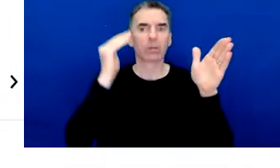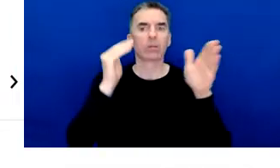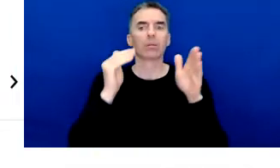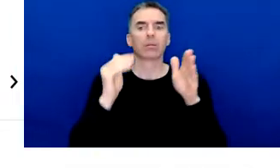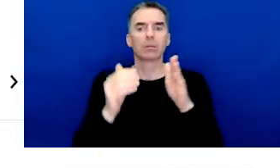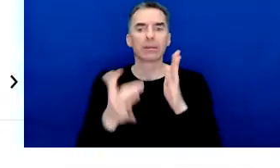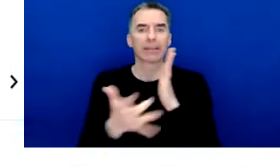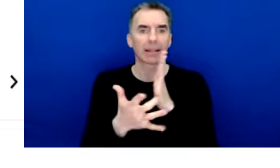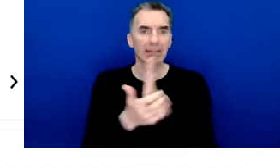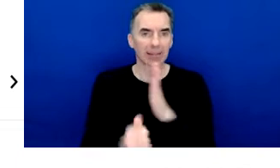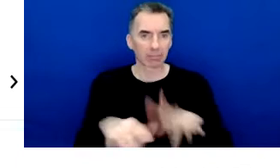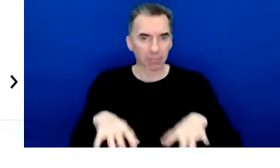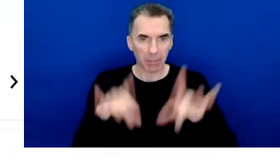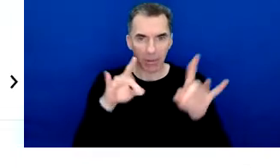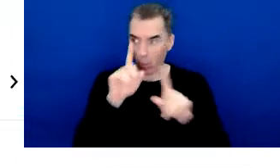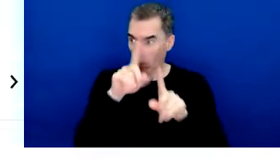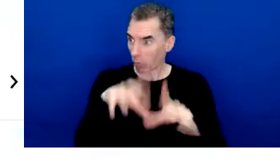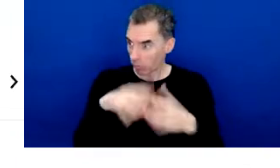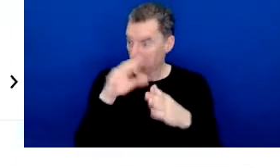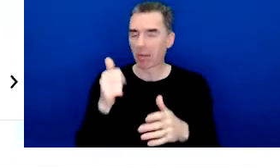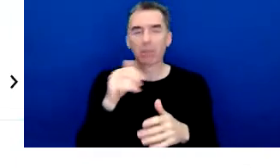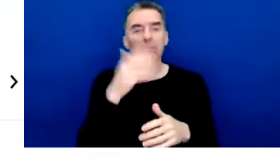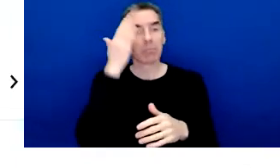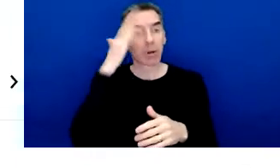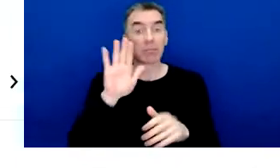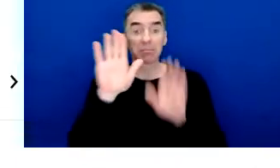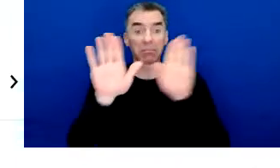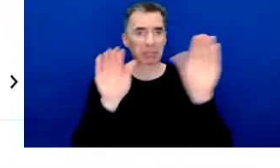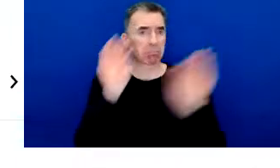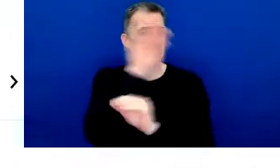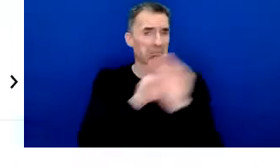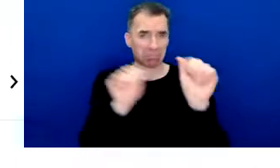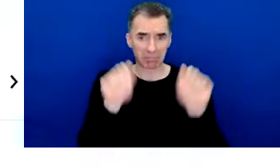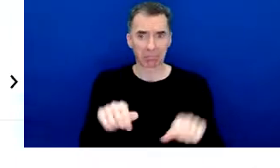and then those can be moved around. Career focus